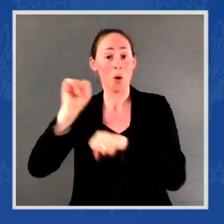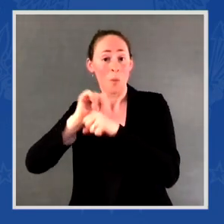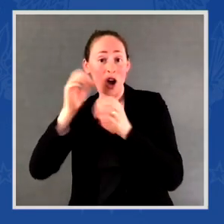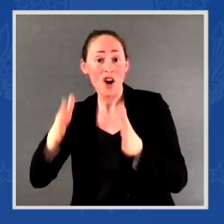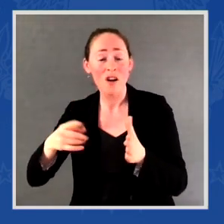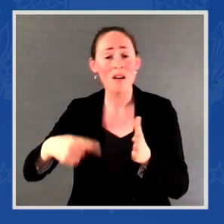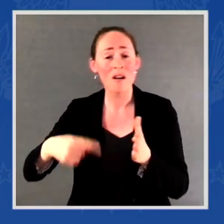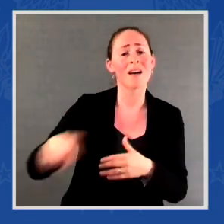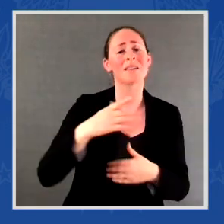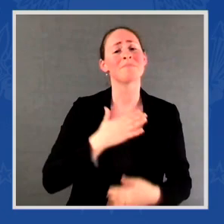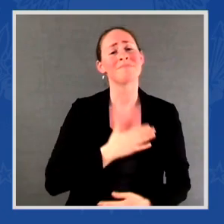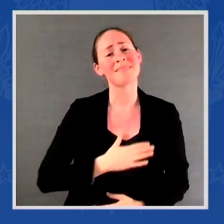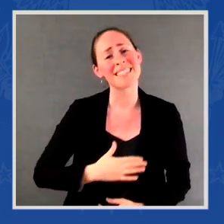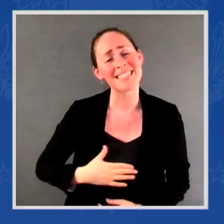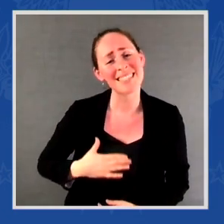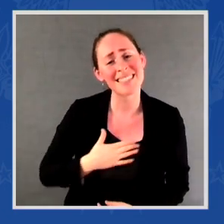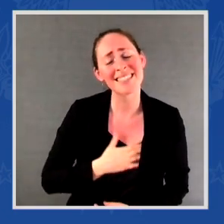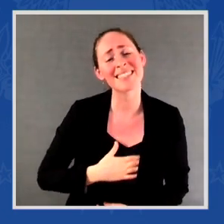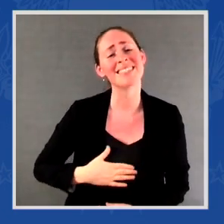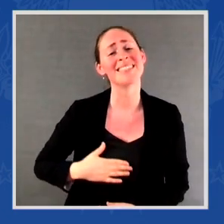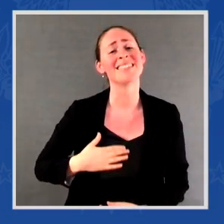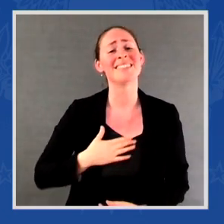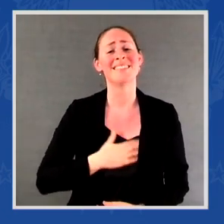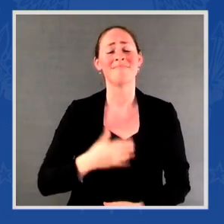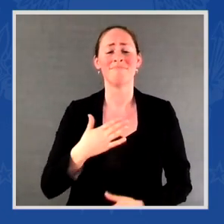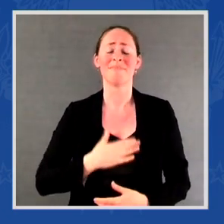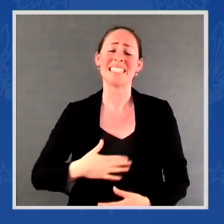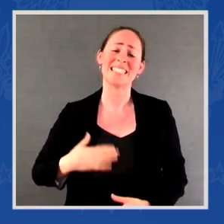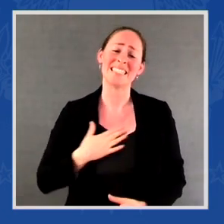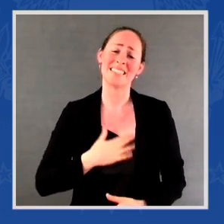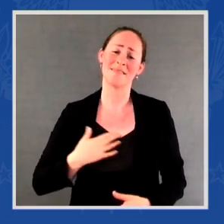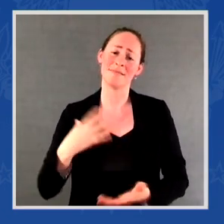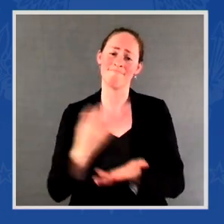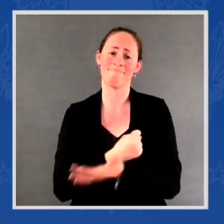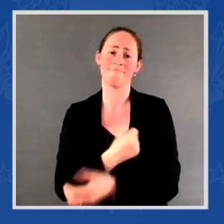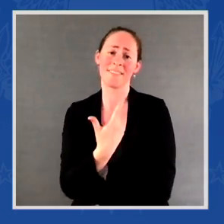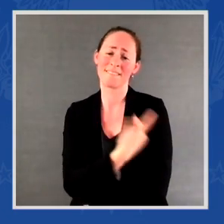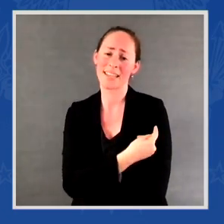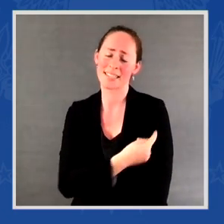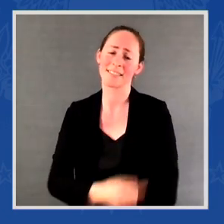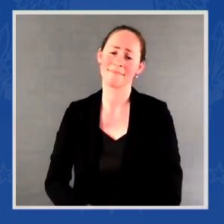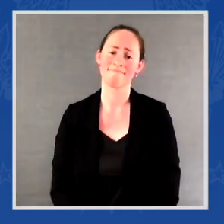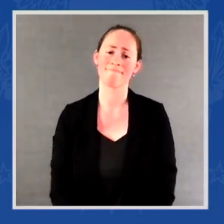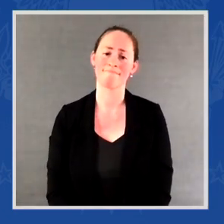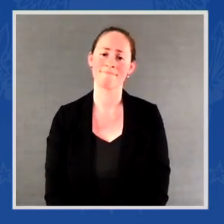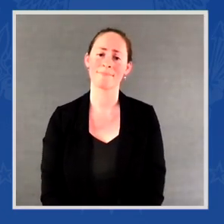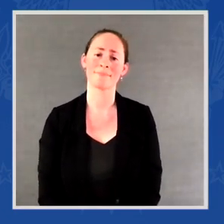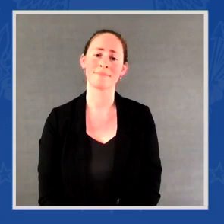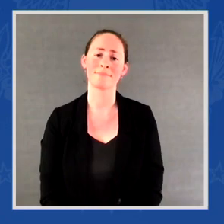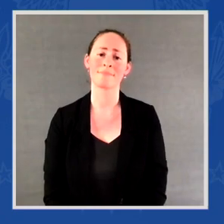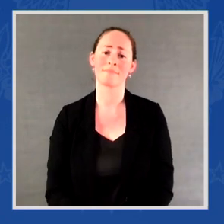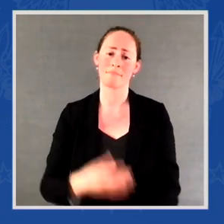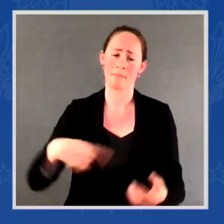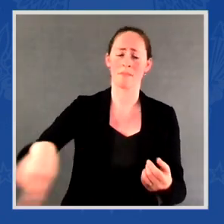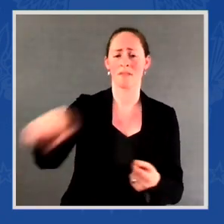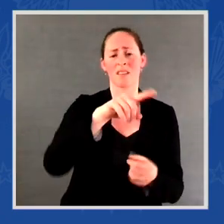And let's everyone do our part. Let's everyone do it. This weekend, we will be hosting another nationwide canvassing event where volunteers like you are going to knock on doors and talk to their friends and neighbors and help finish the job of getting America vaccinated.